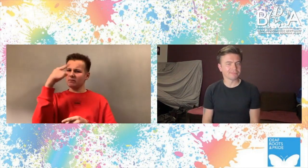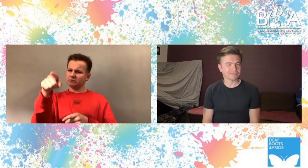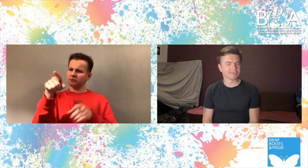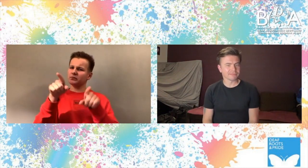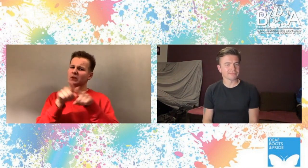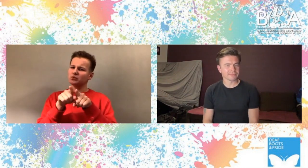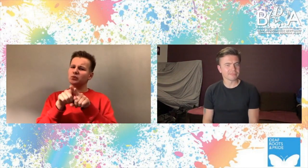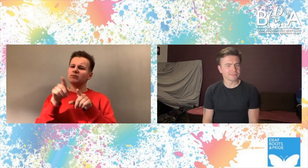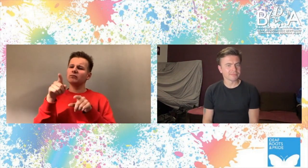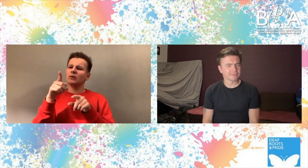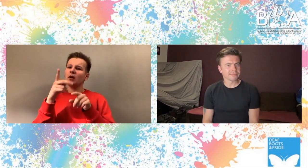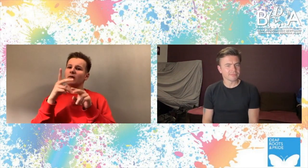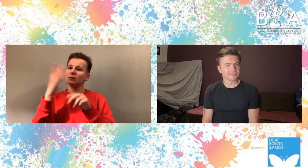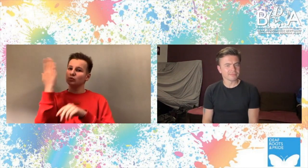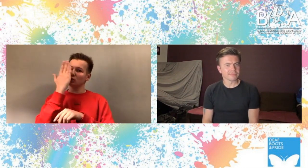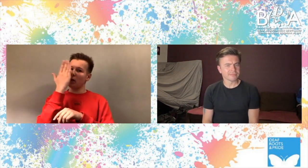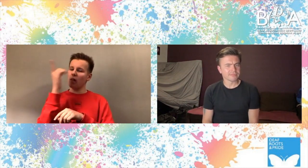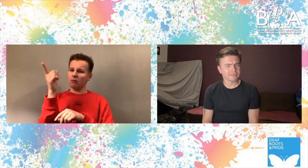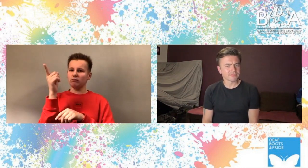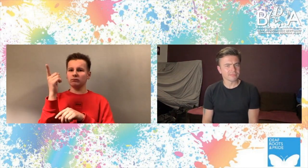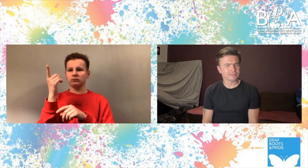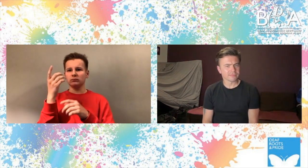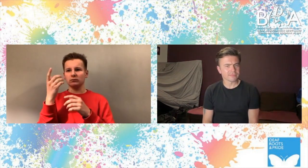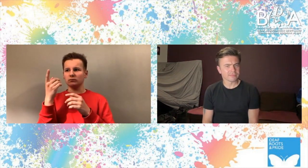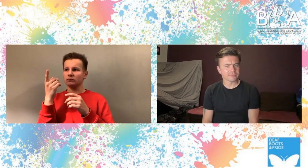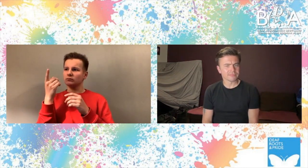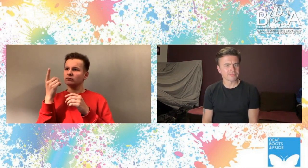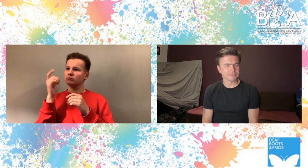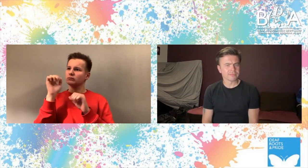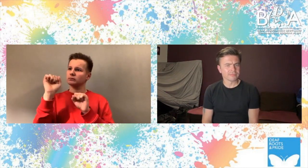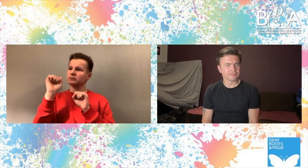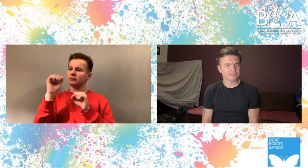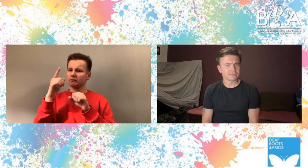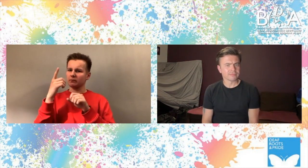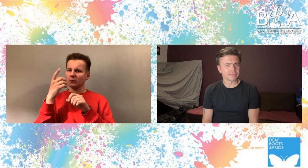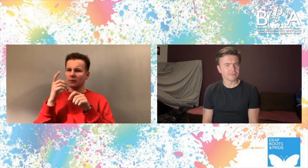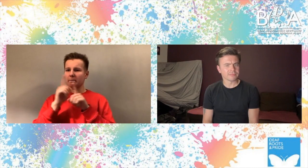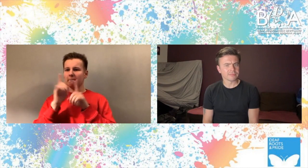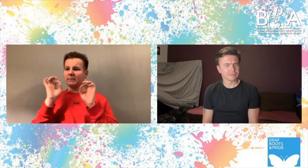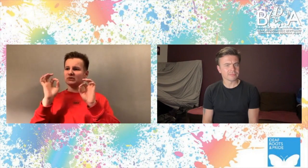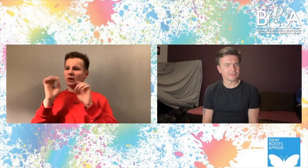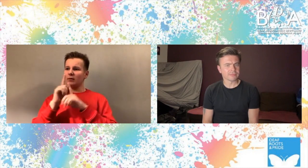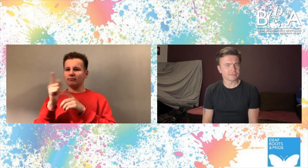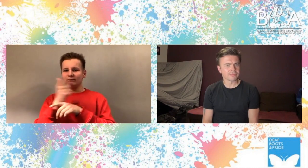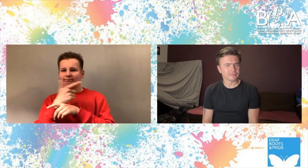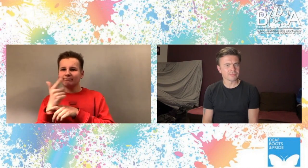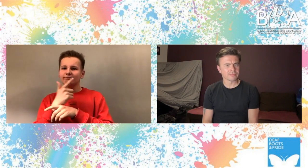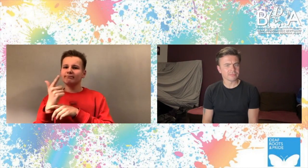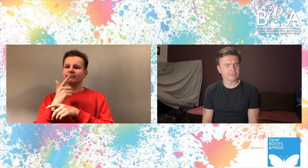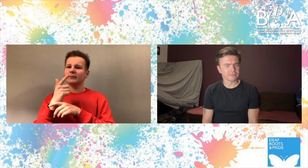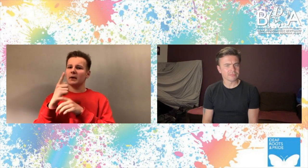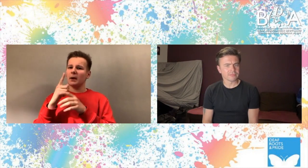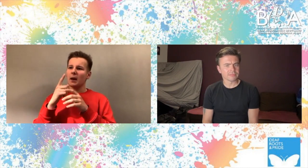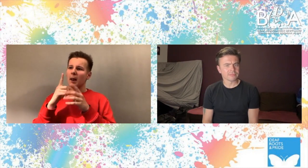You mentioned that in schools sometimes they have clubs and things. Is that